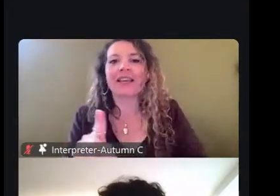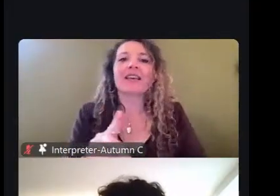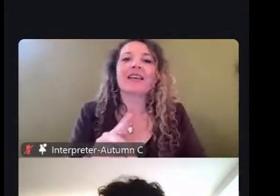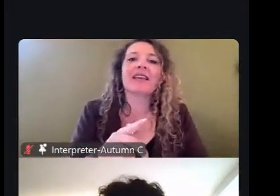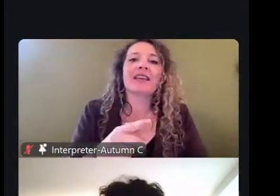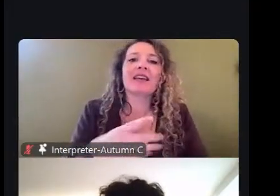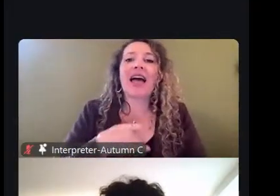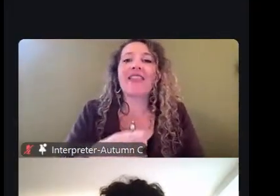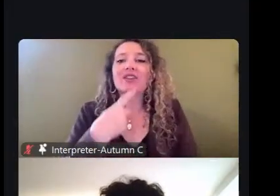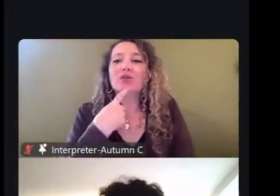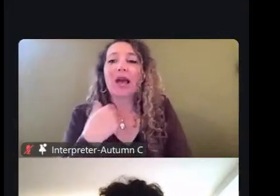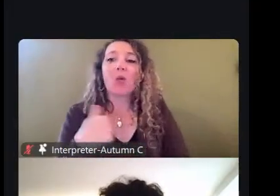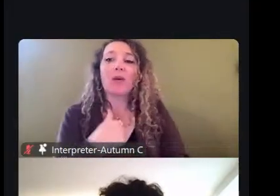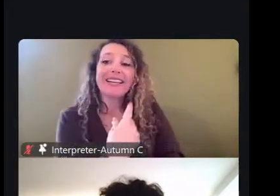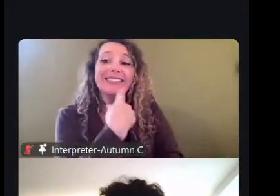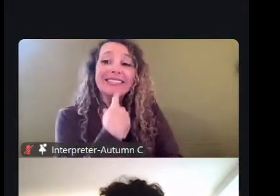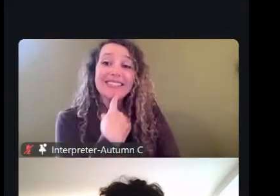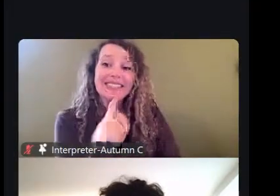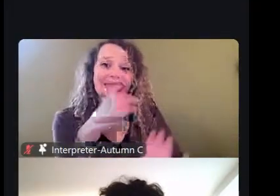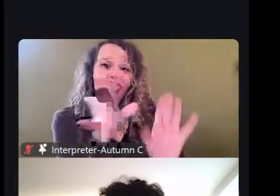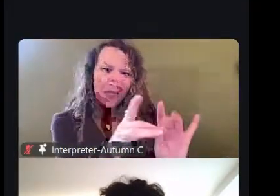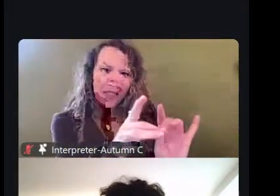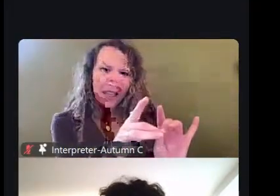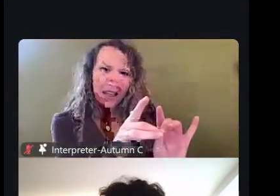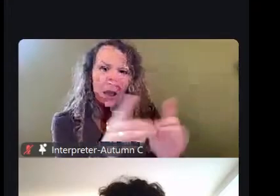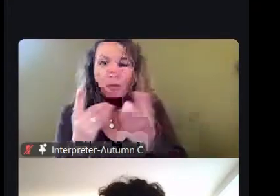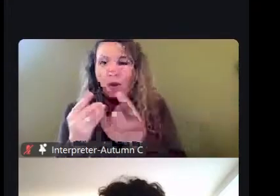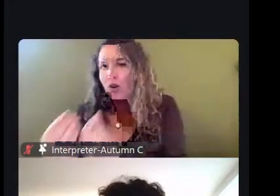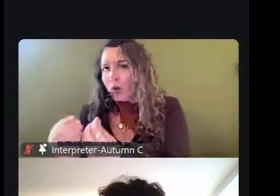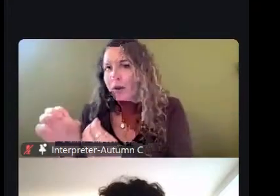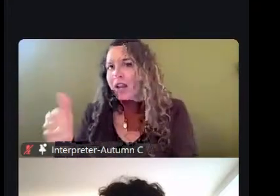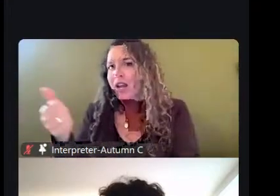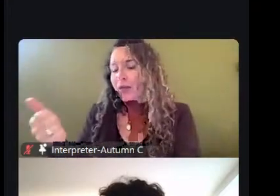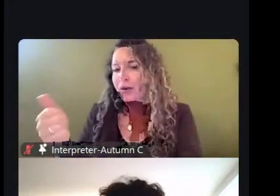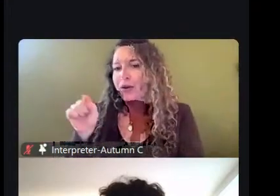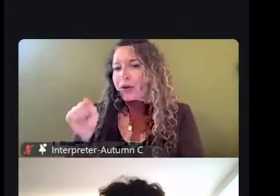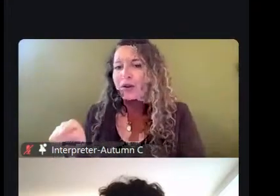we're saying one thing, but we're doing another. And so in the case of diabetes,